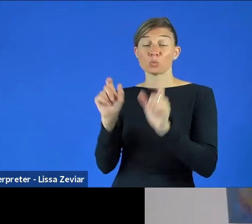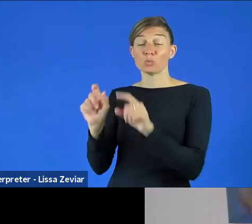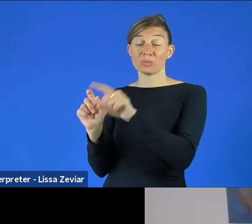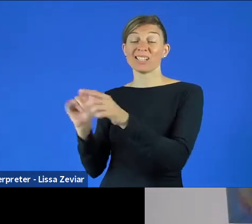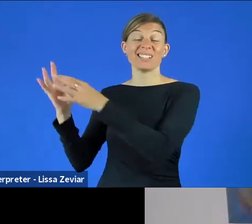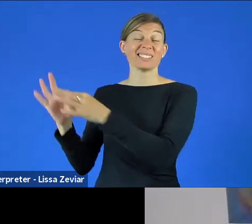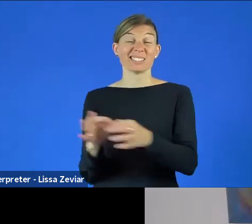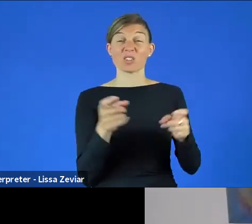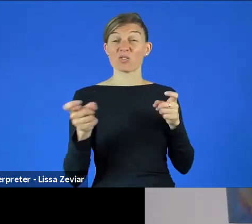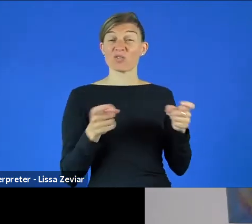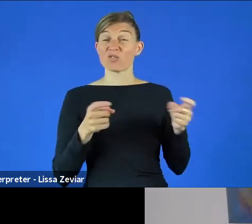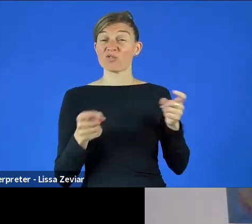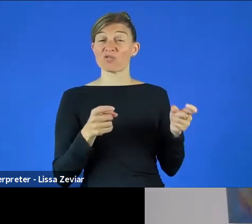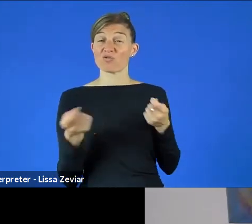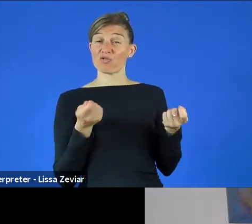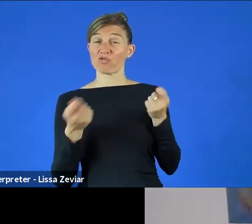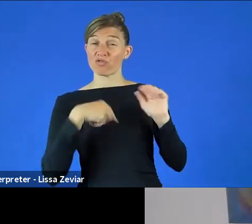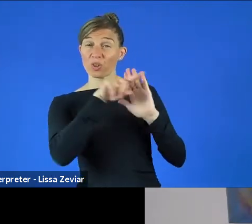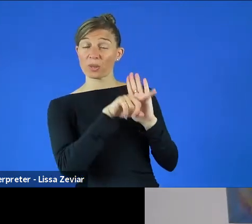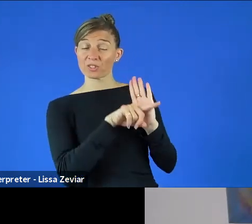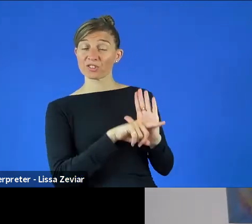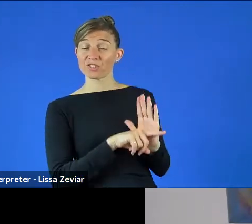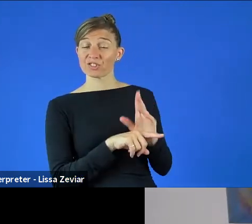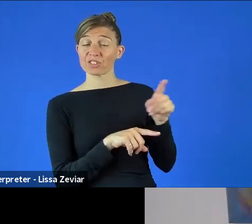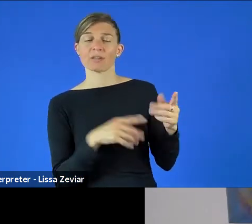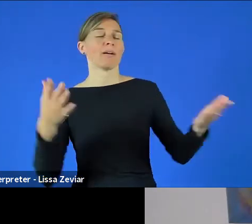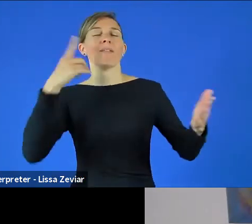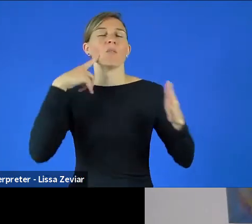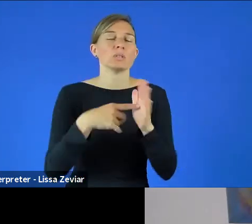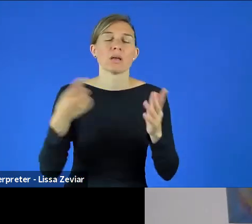and services that the DSA covers are the intermediary services,